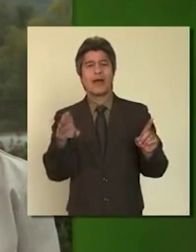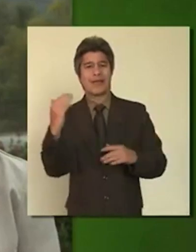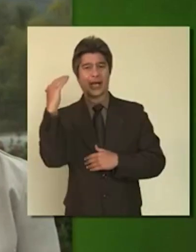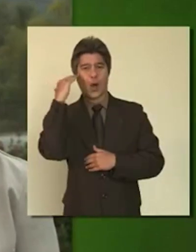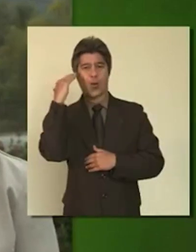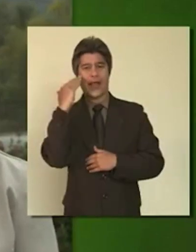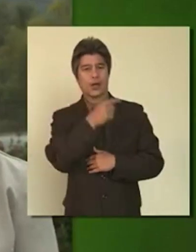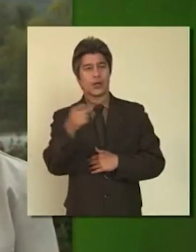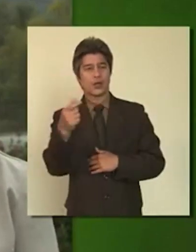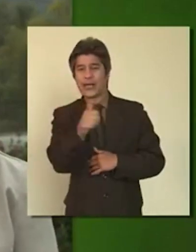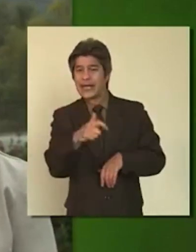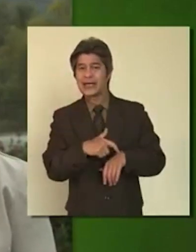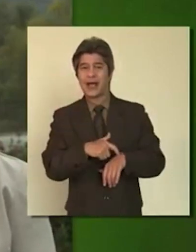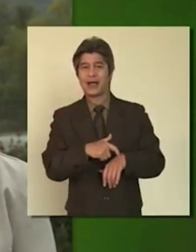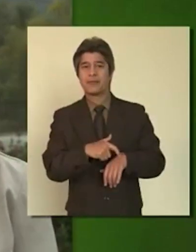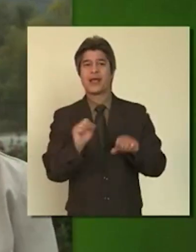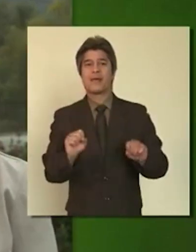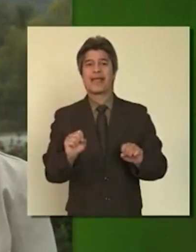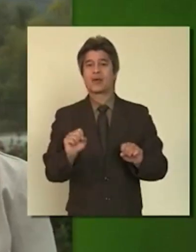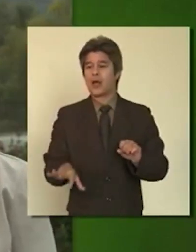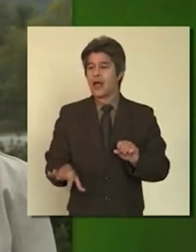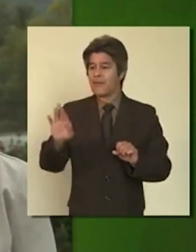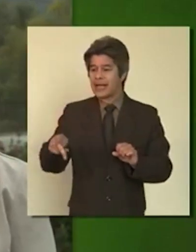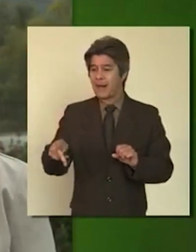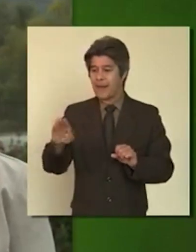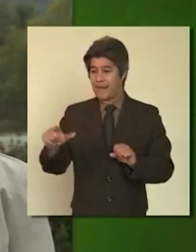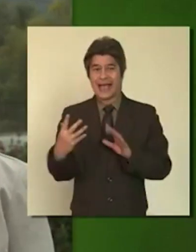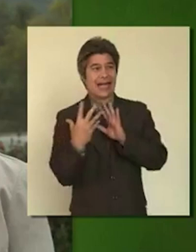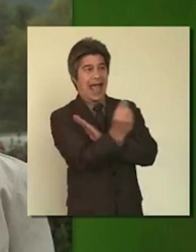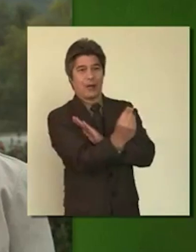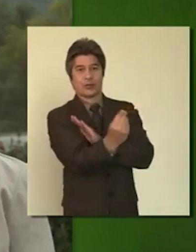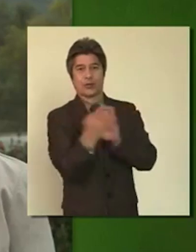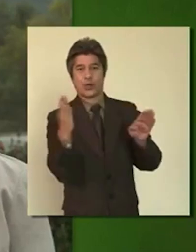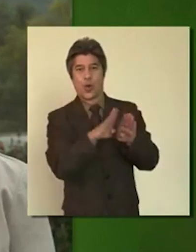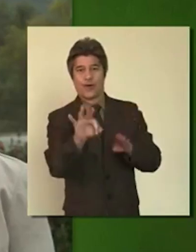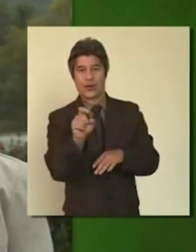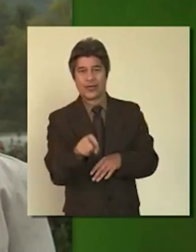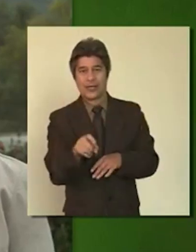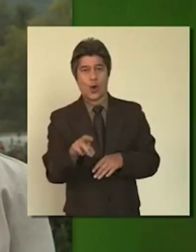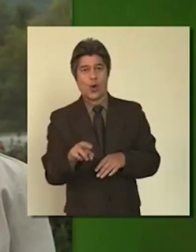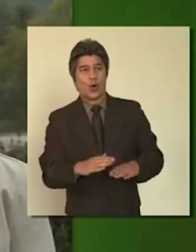but being aware that you should at any time, be able to pick up a bag and go out the door if you need to or shelter in place